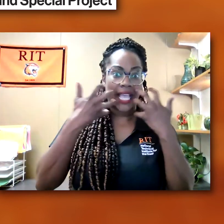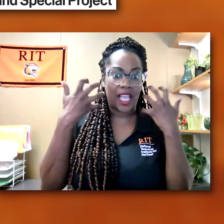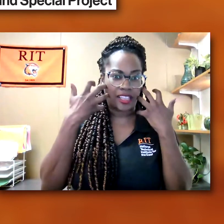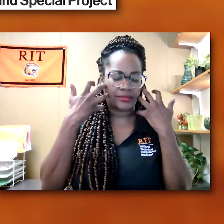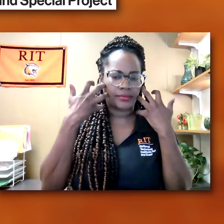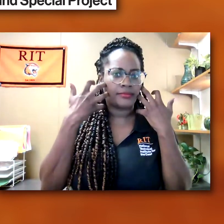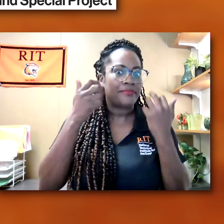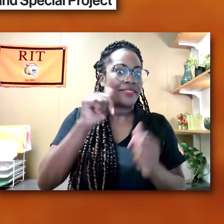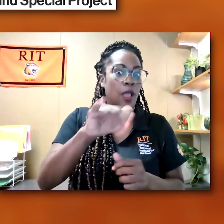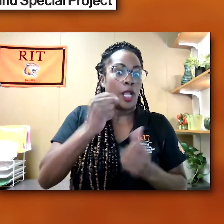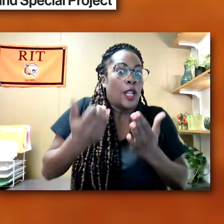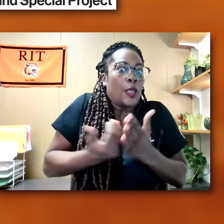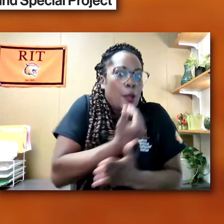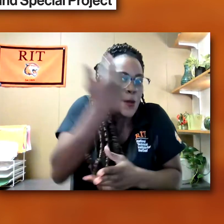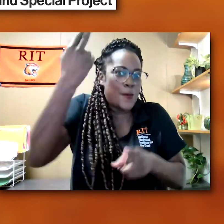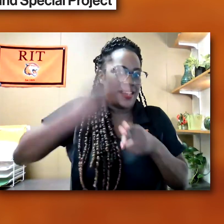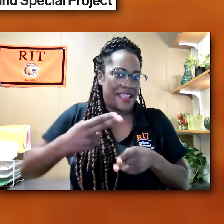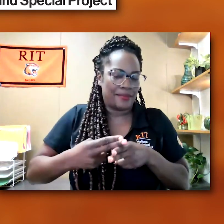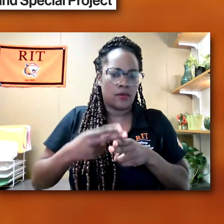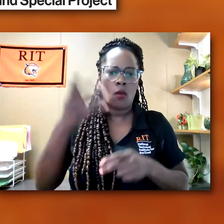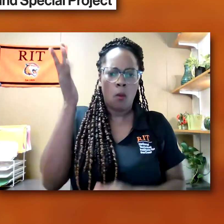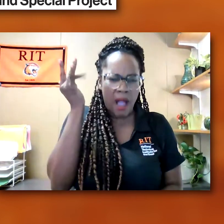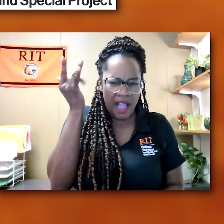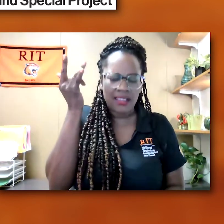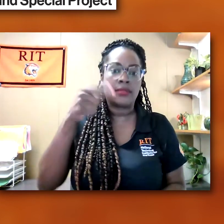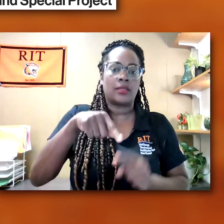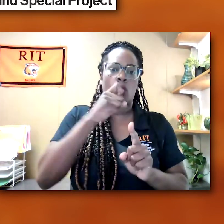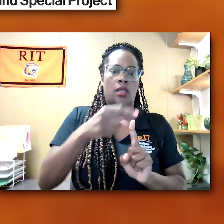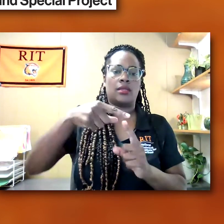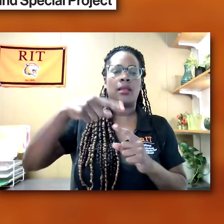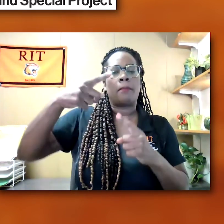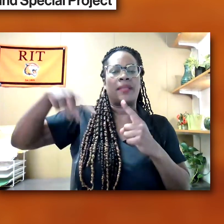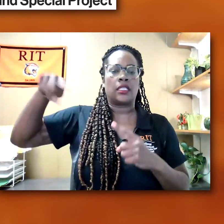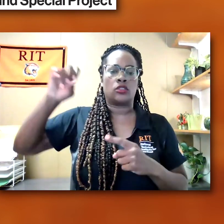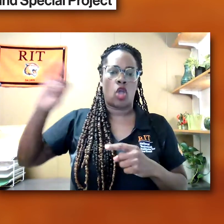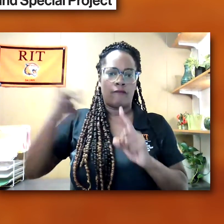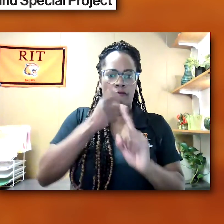So we have a full scholarship to our program TechTigers.